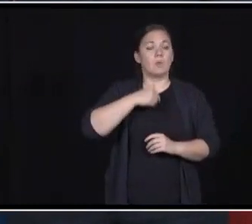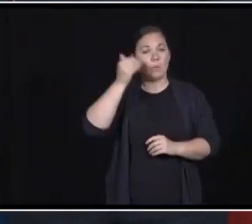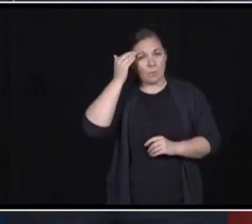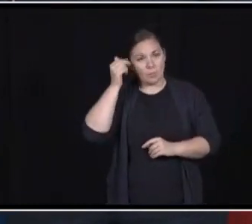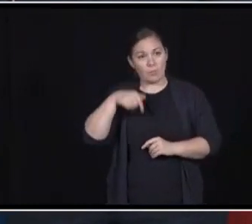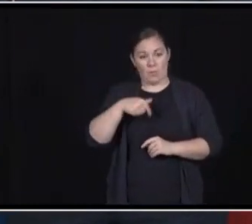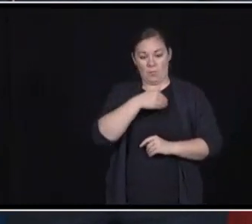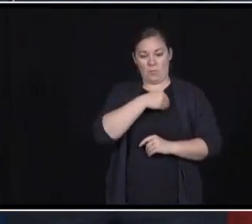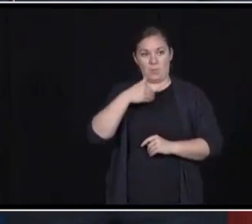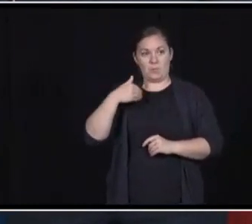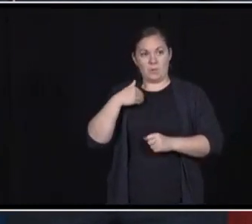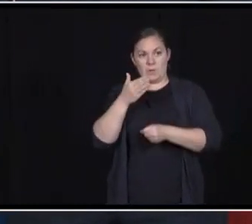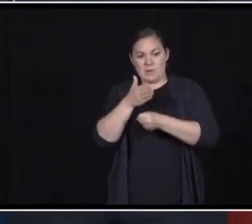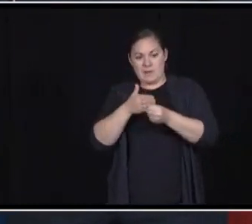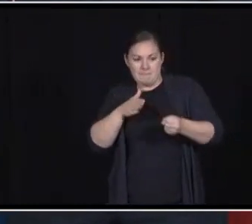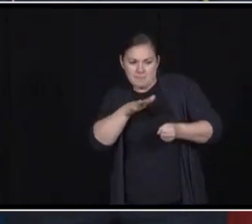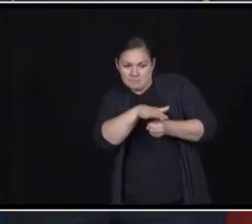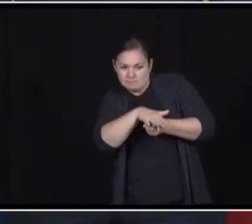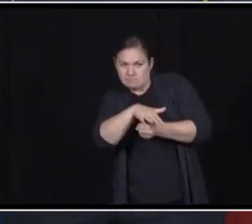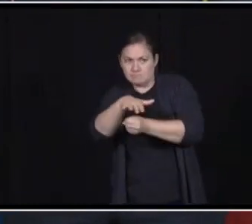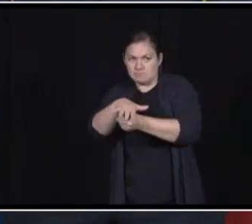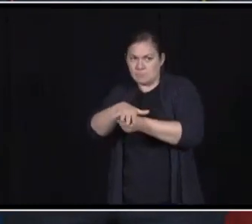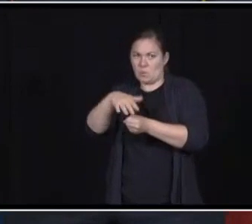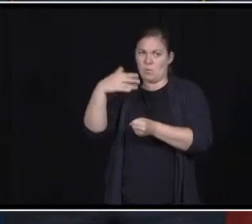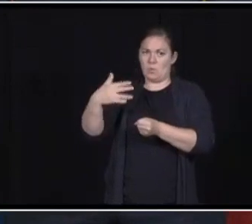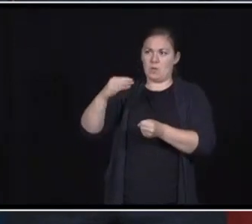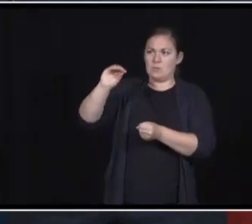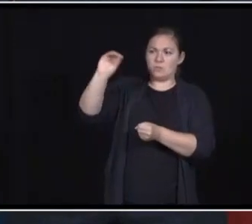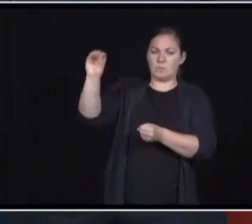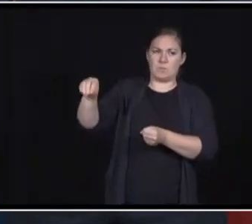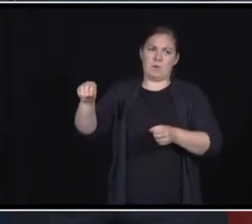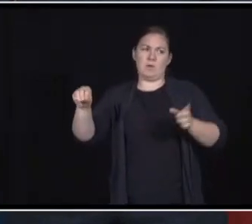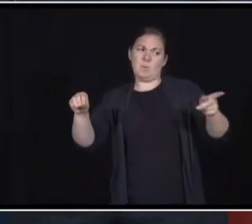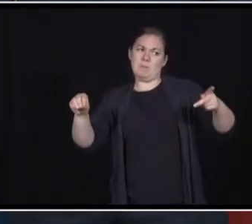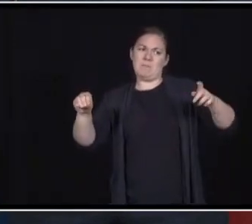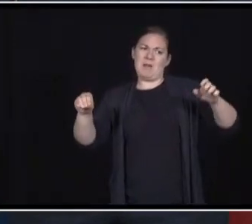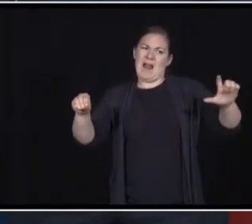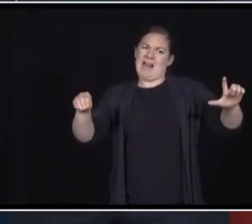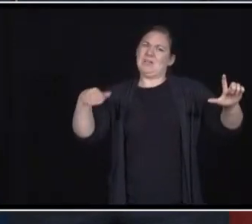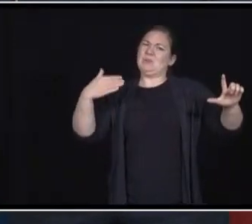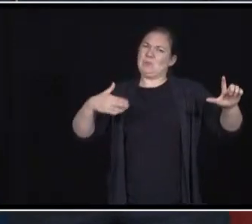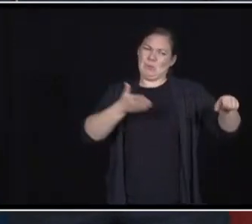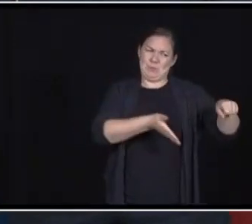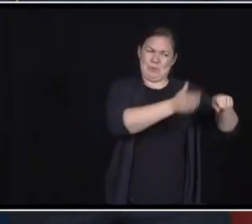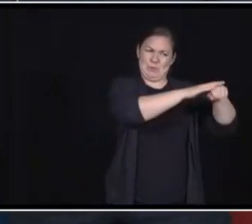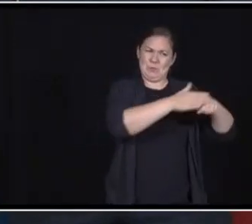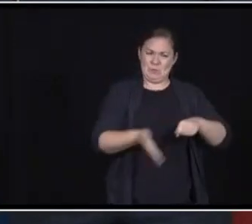We know that our areas in Toronto, Peel and Ottawa are having issues at this time.